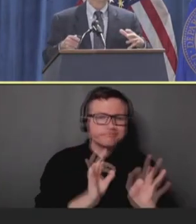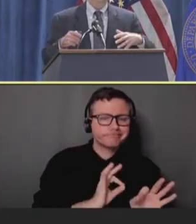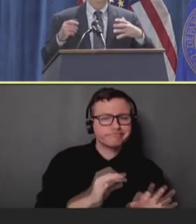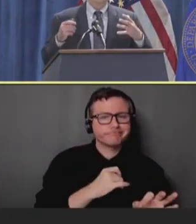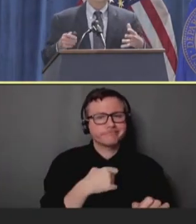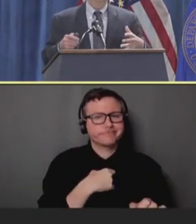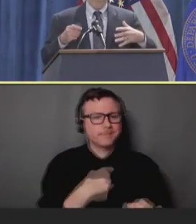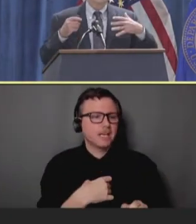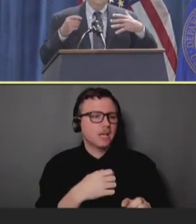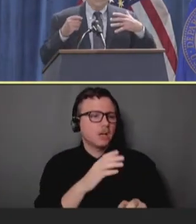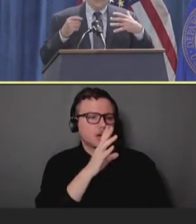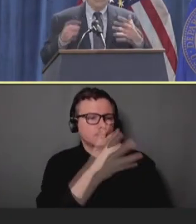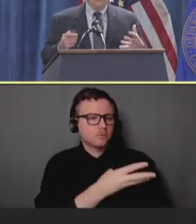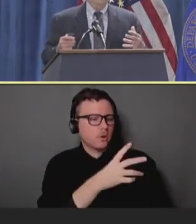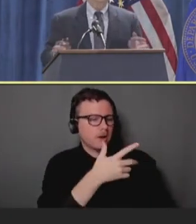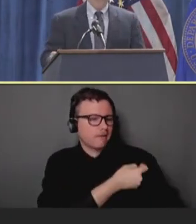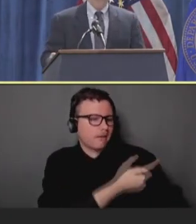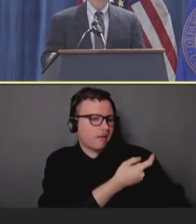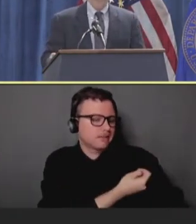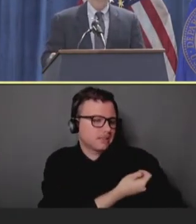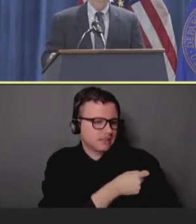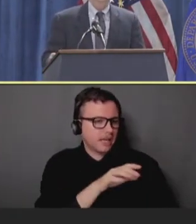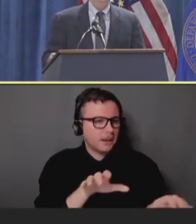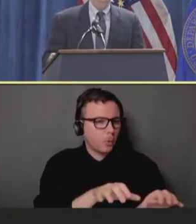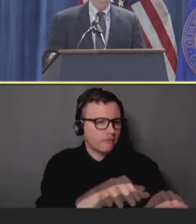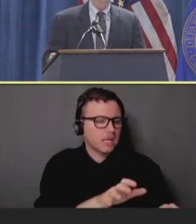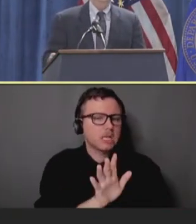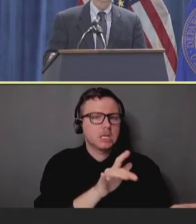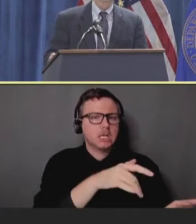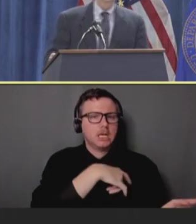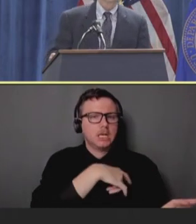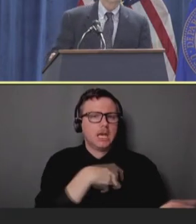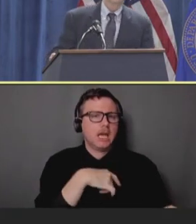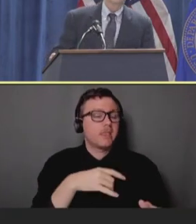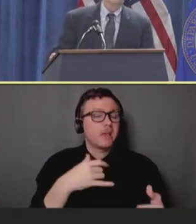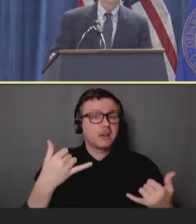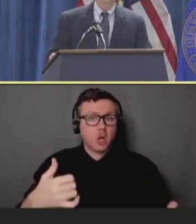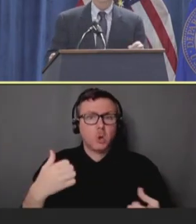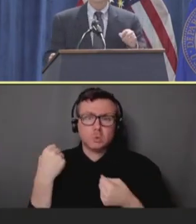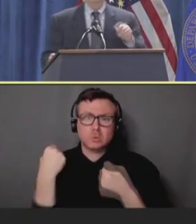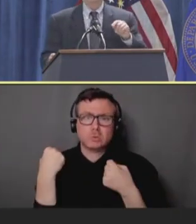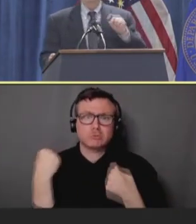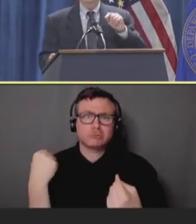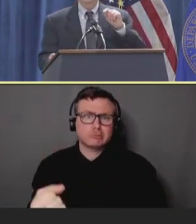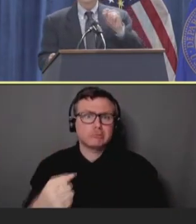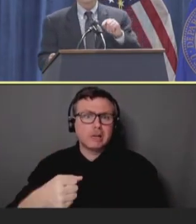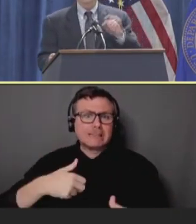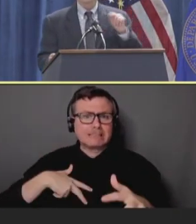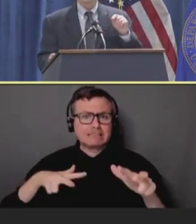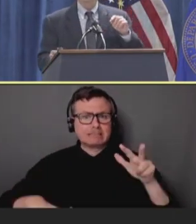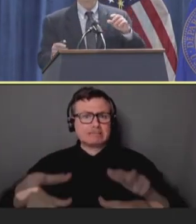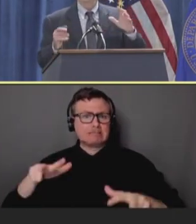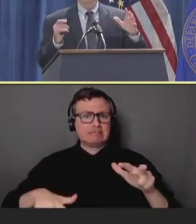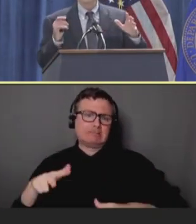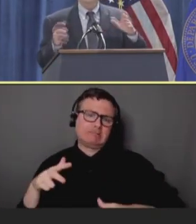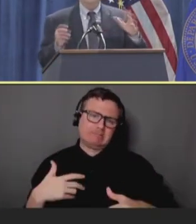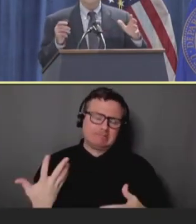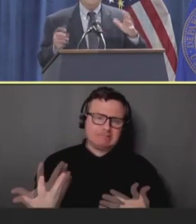and real serious issues of vaccine hesitancy among the public, it'll probably be a very